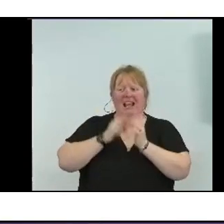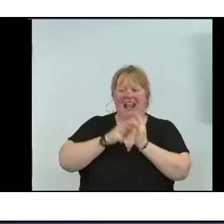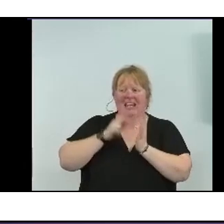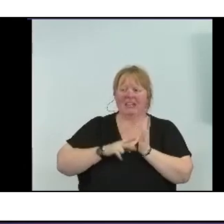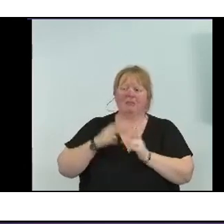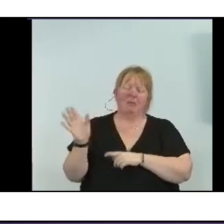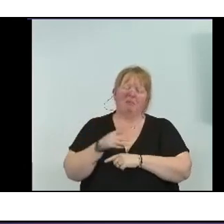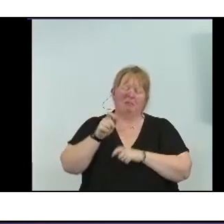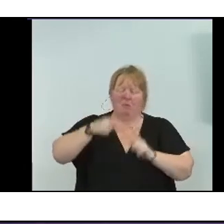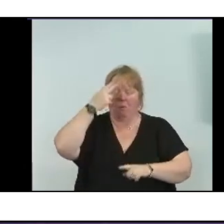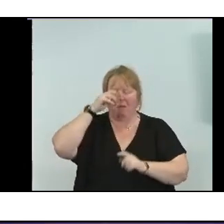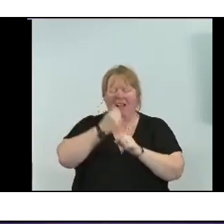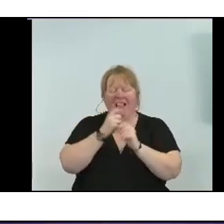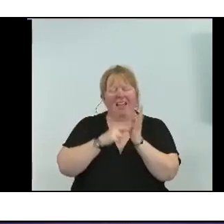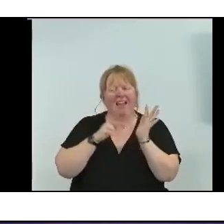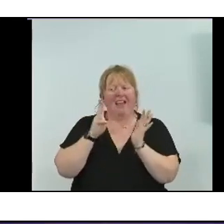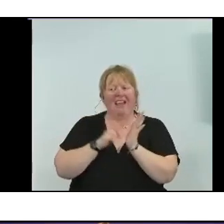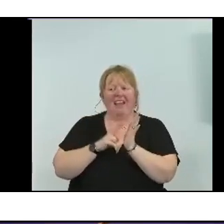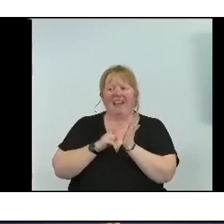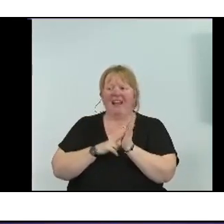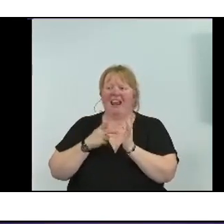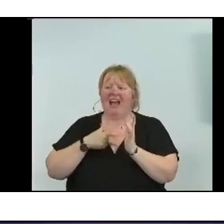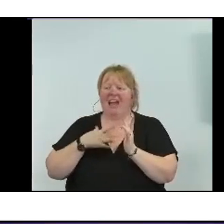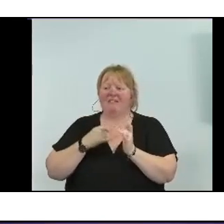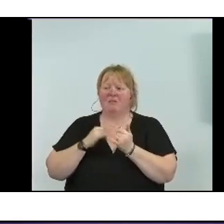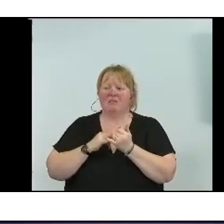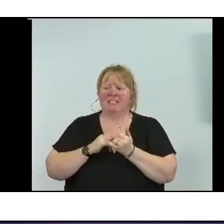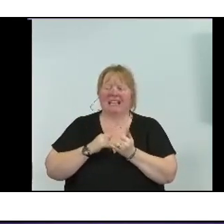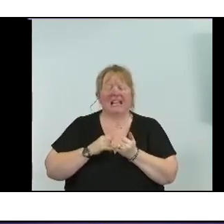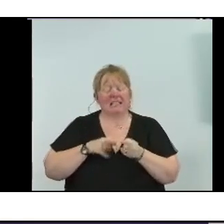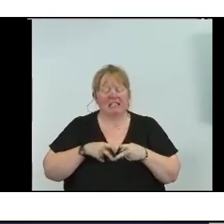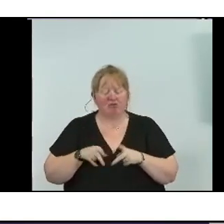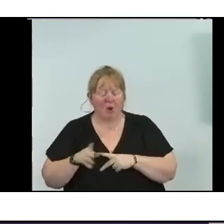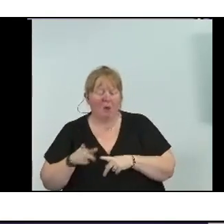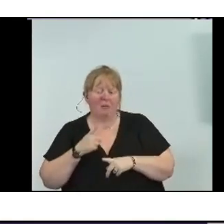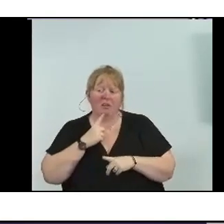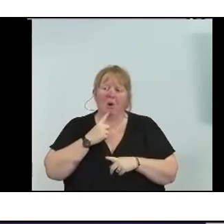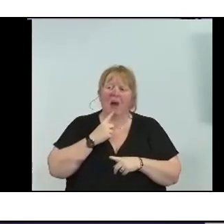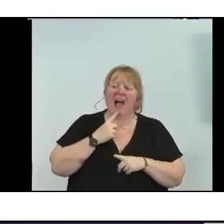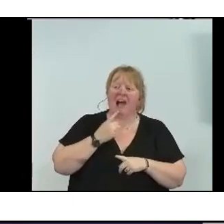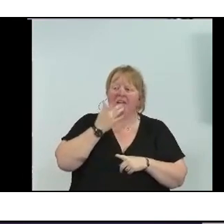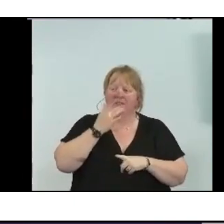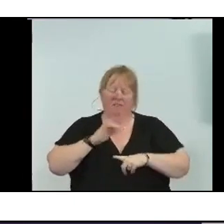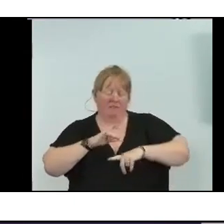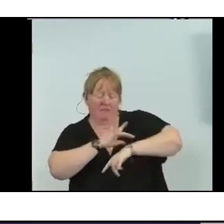me Glen and I have Amniotic Band Syndrome, which makes me wear artificial limbs on both my legs,